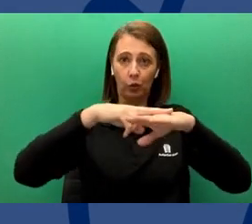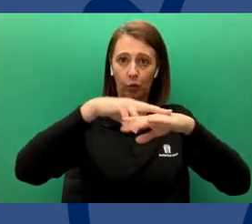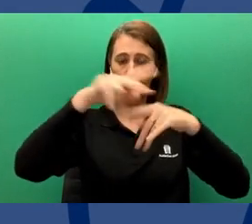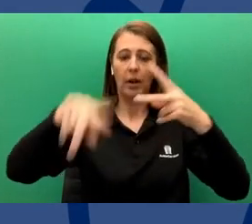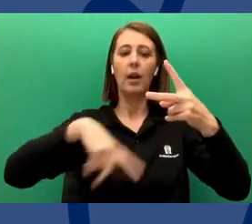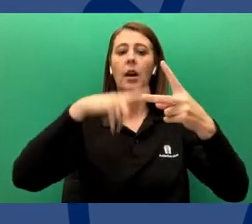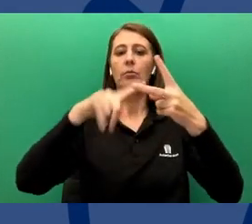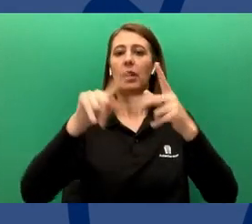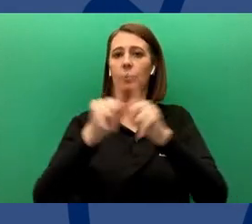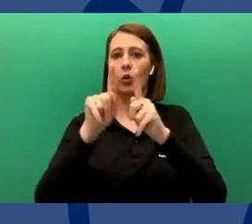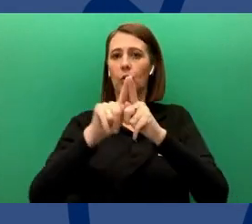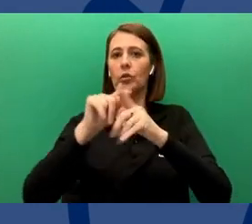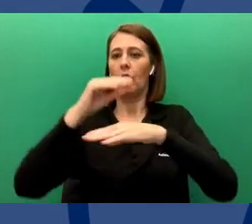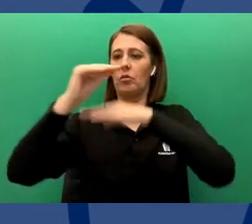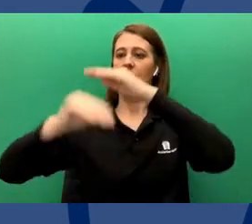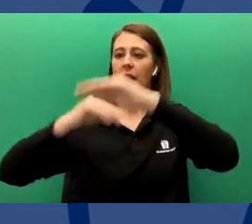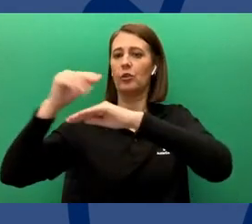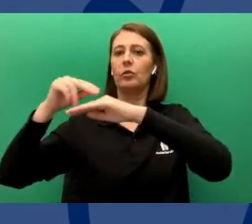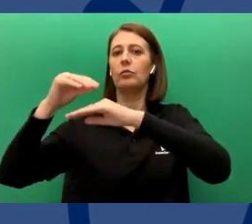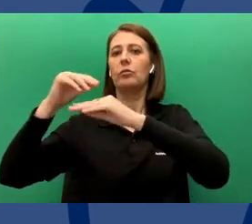of foreign grouped affiliates.